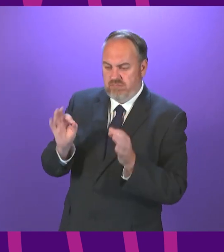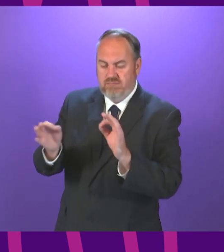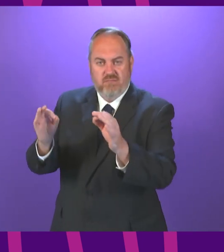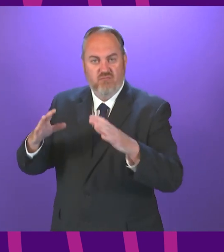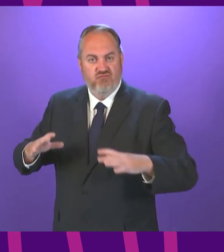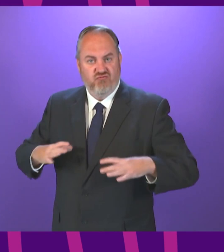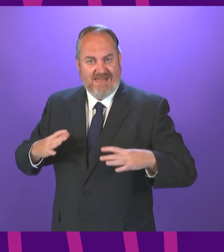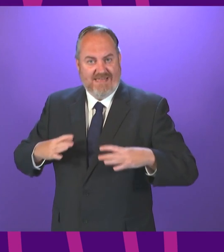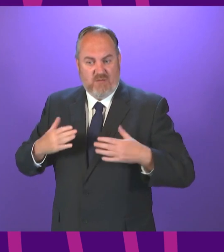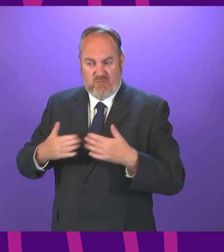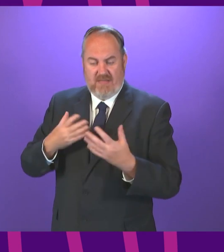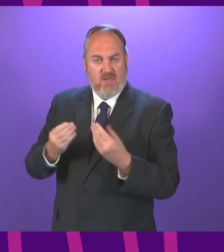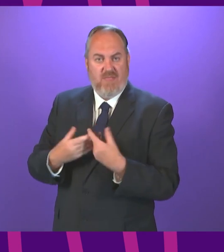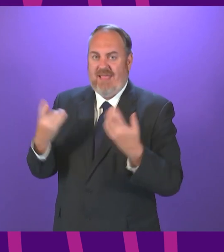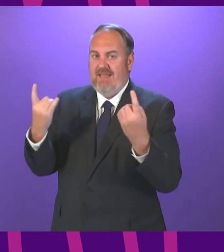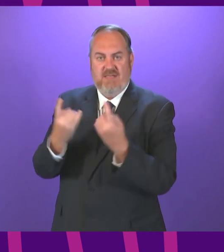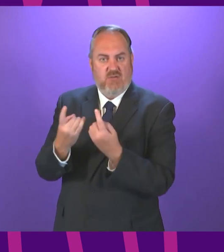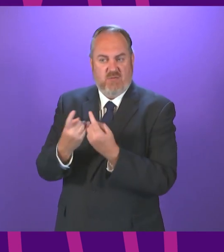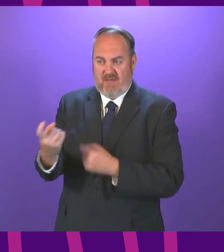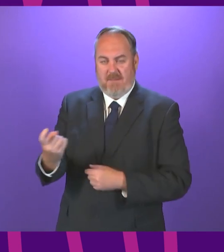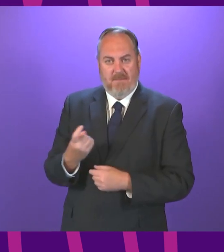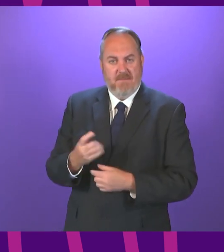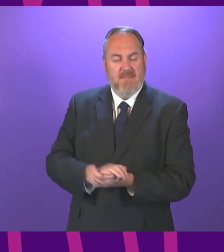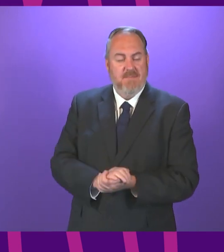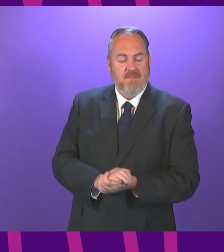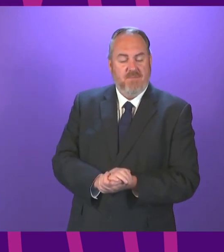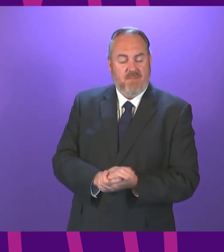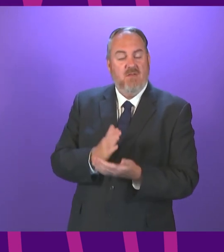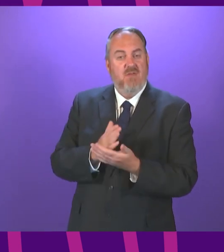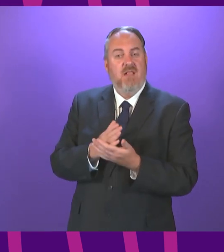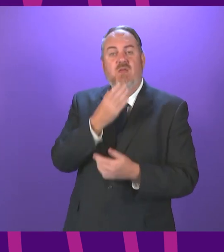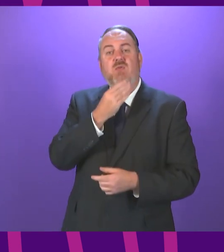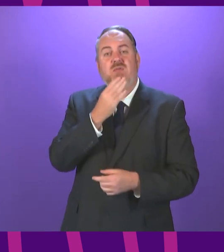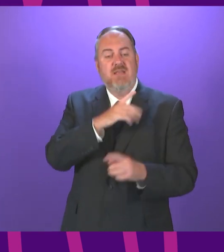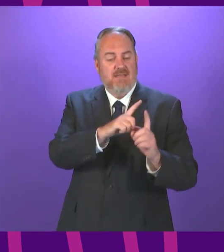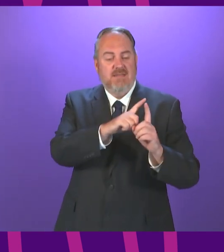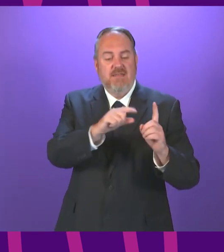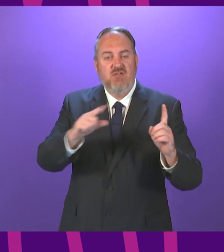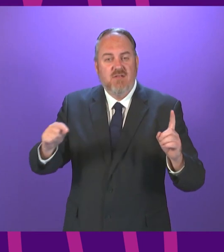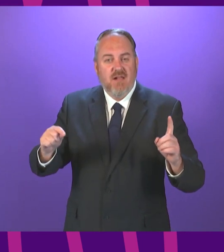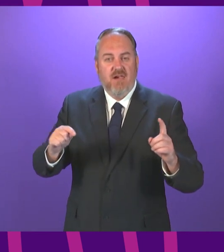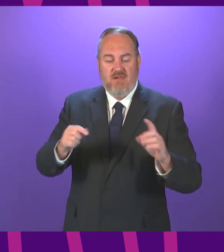as is, for example, the use of digital online contact forms for lower-risk